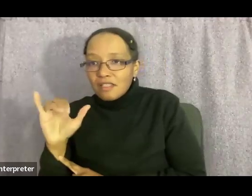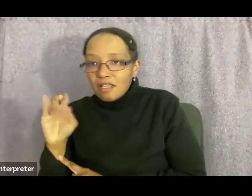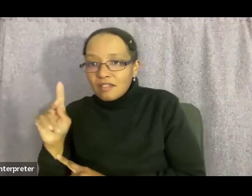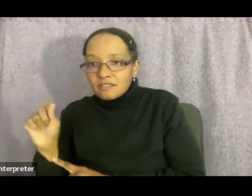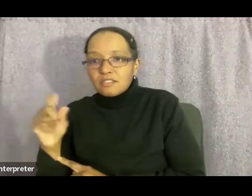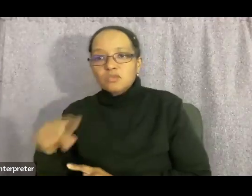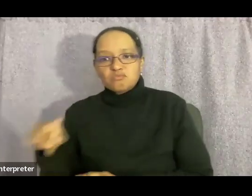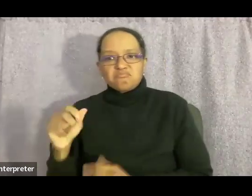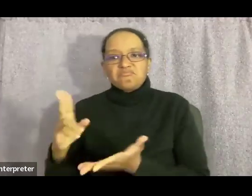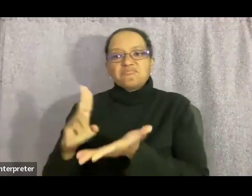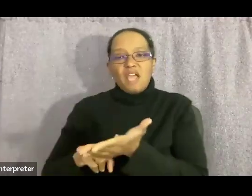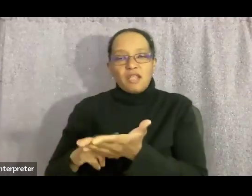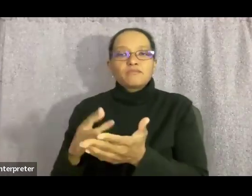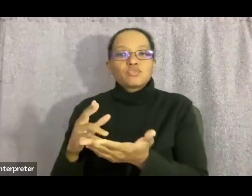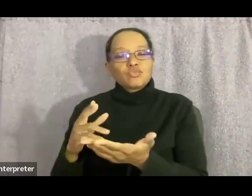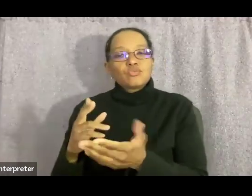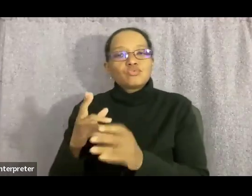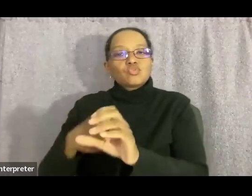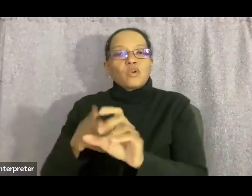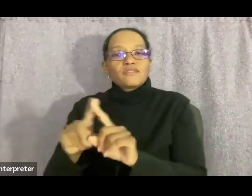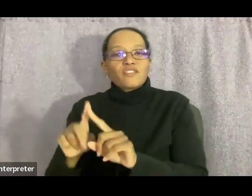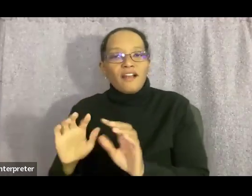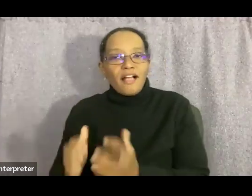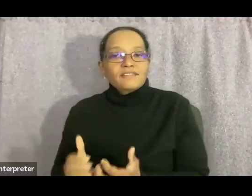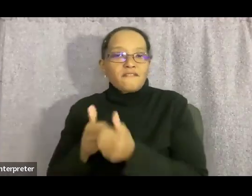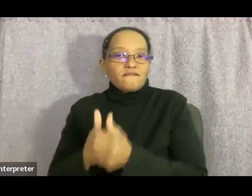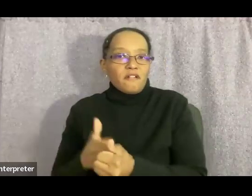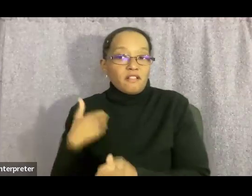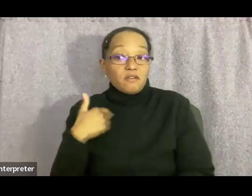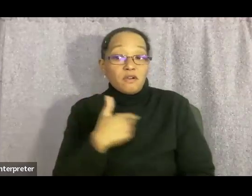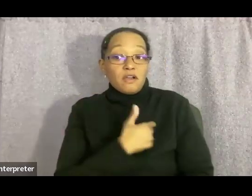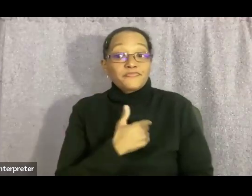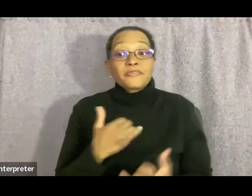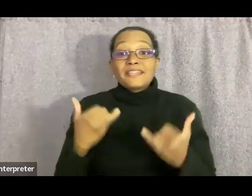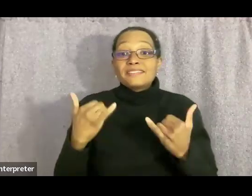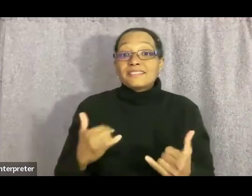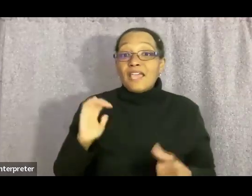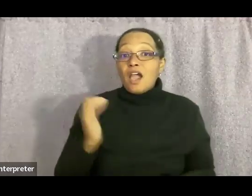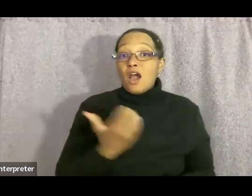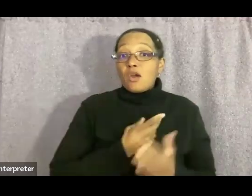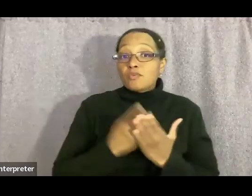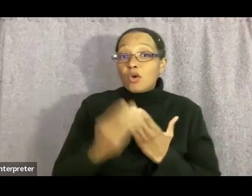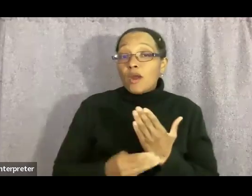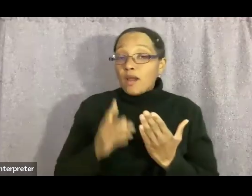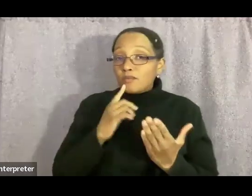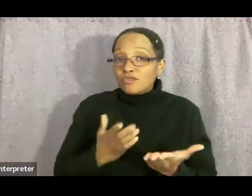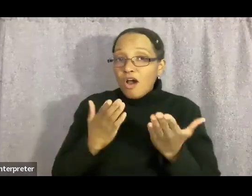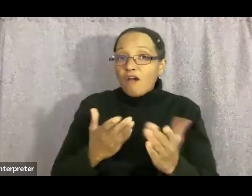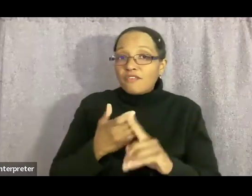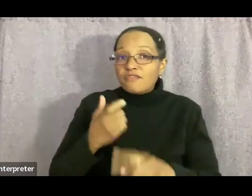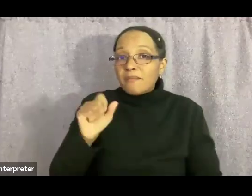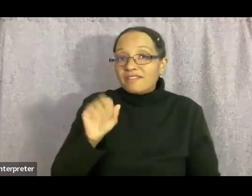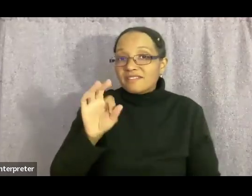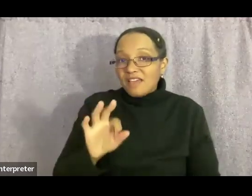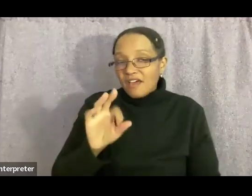Today's program was presented to you by the San Francisco Disability Cultural Center,